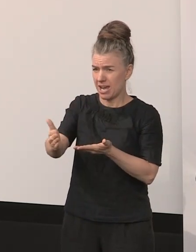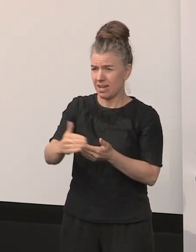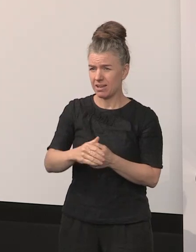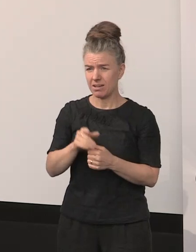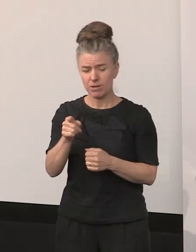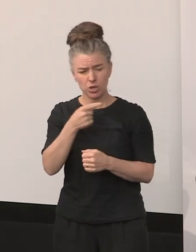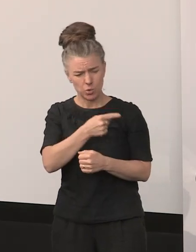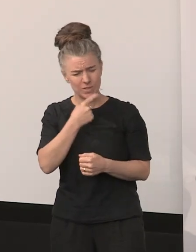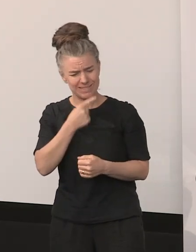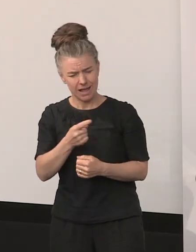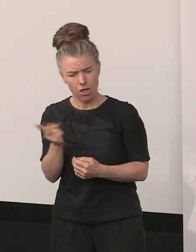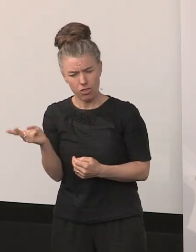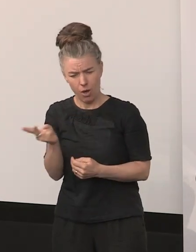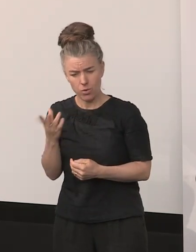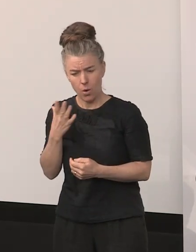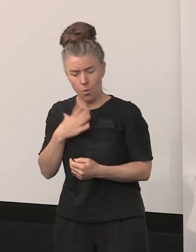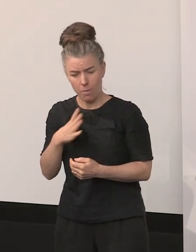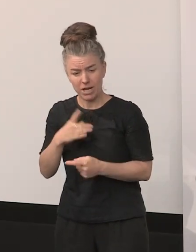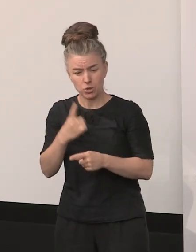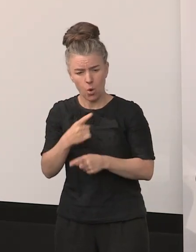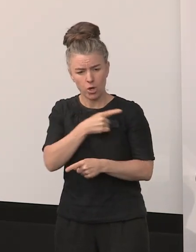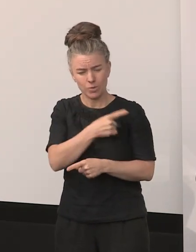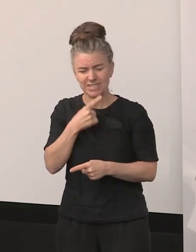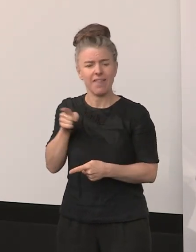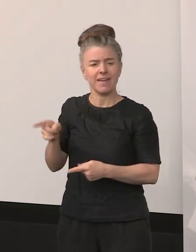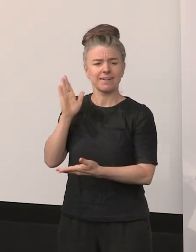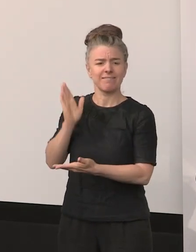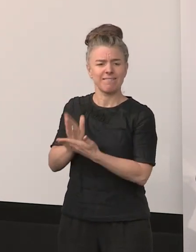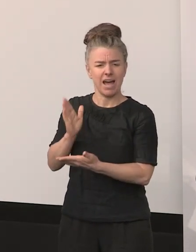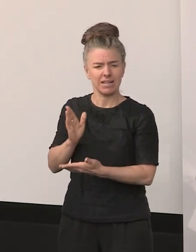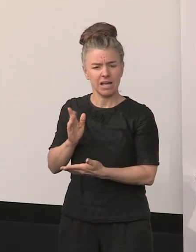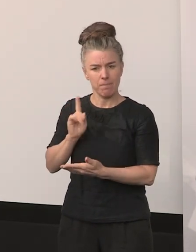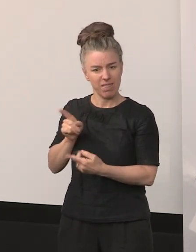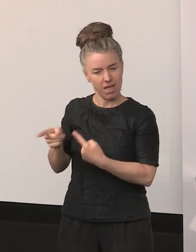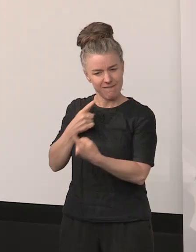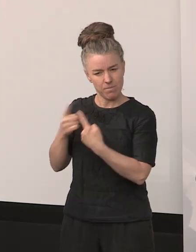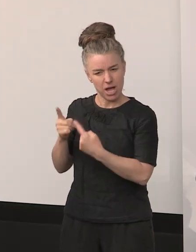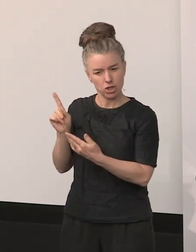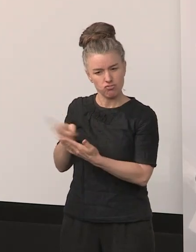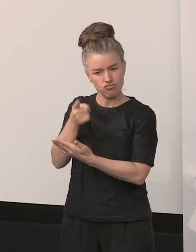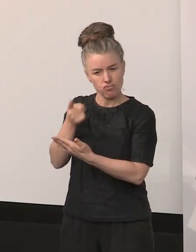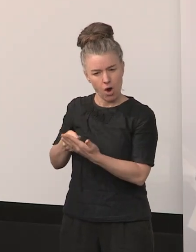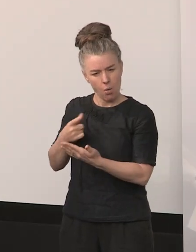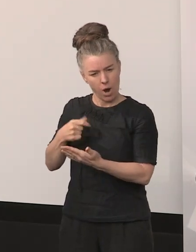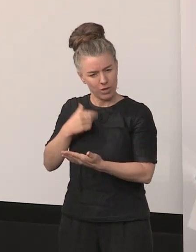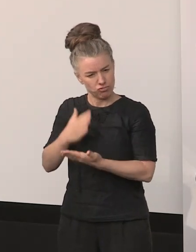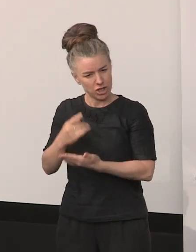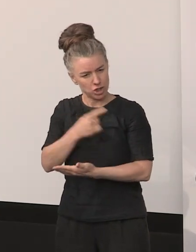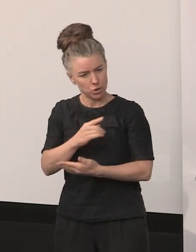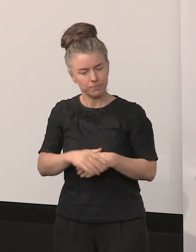information has evolved. I haven't kept that to myself. I have shared it. You stated as